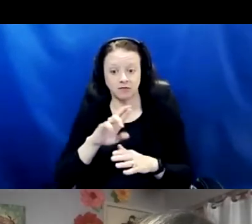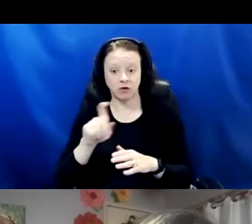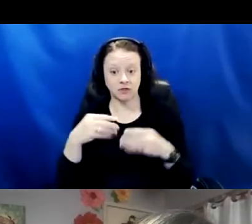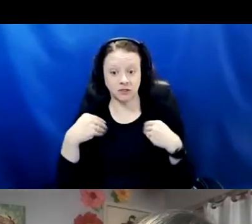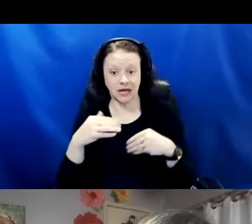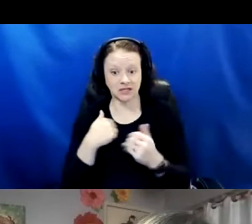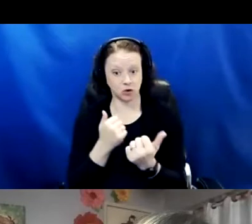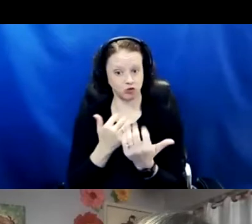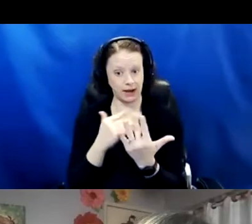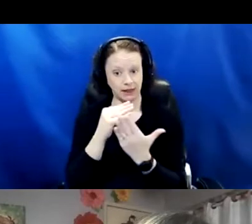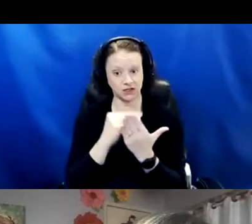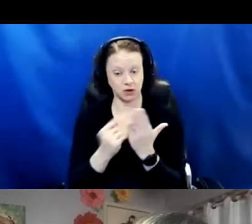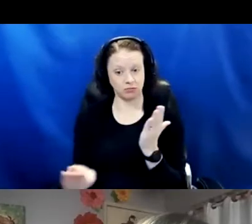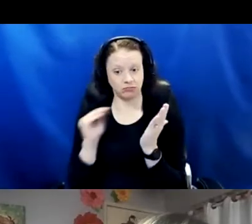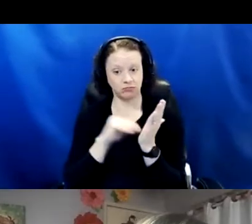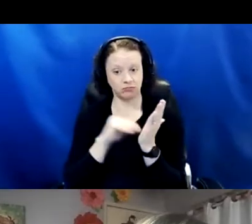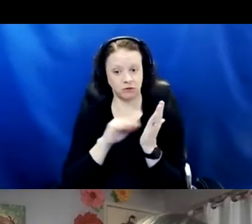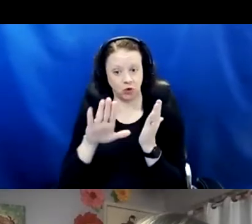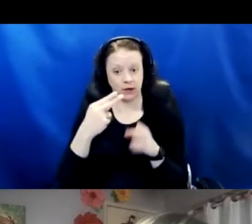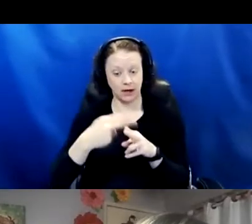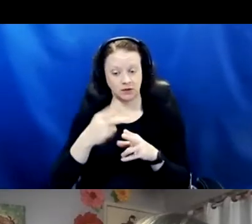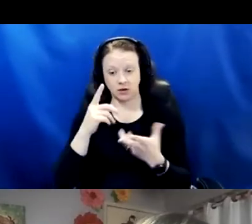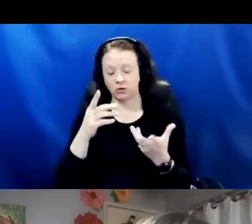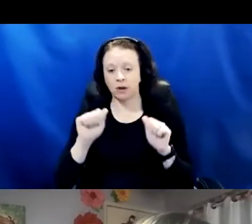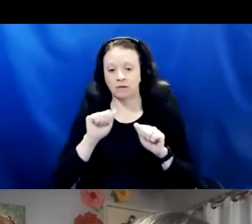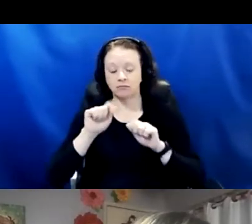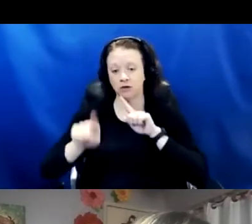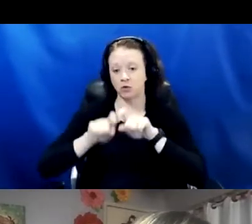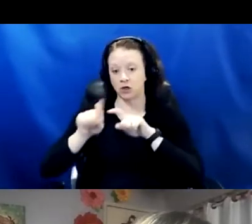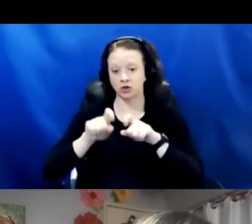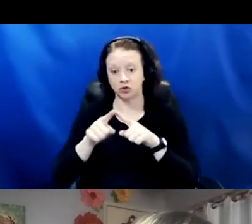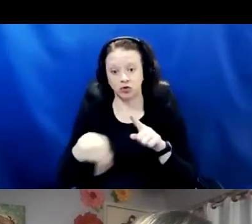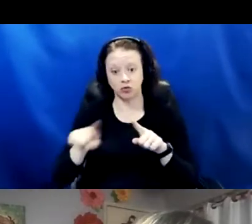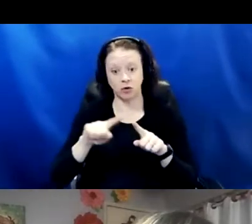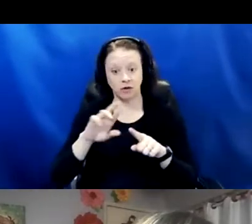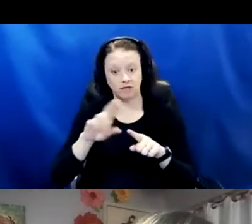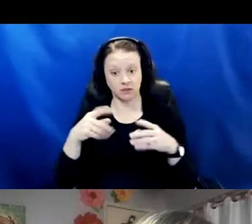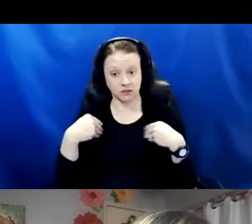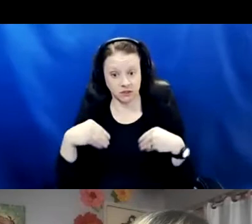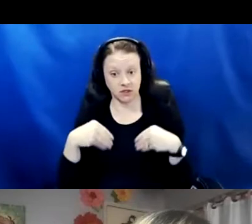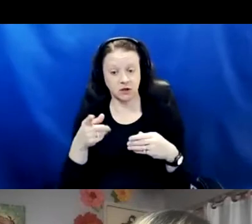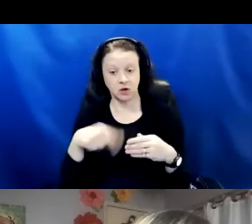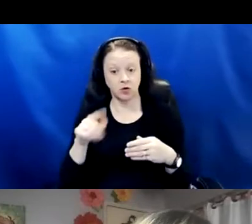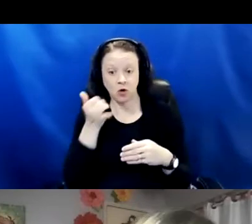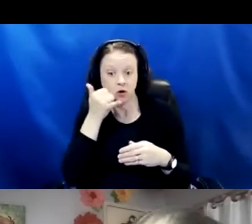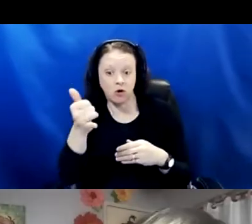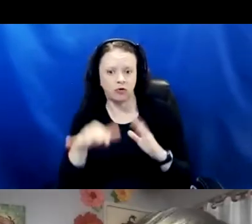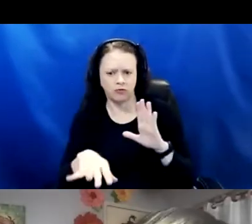that you can get on. So you can ask questions to the pharmacy that you call to sort of figure out what their process is.